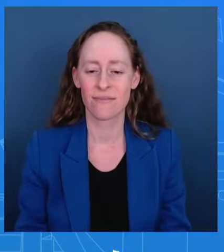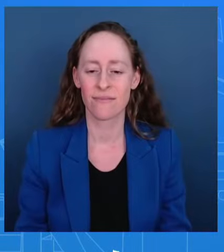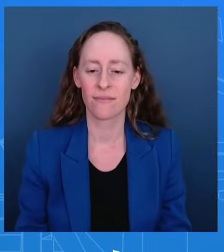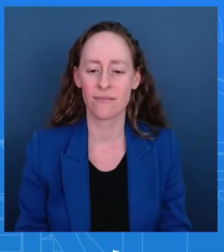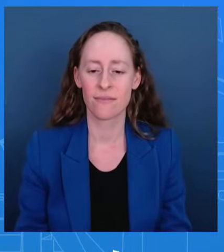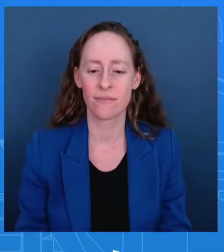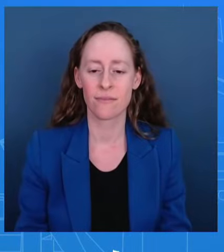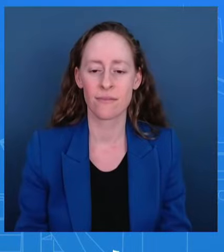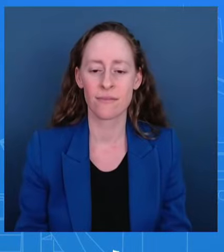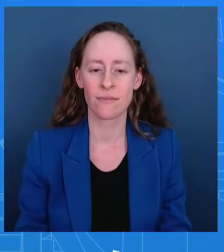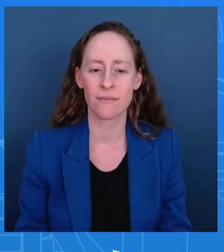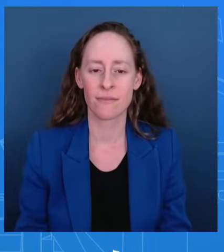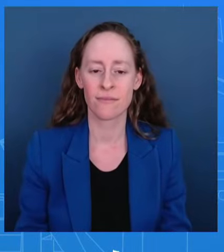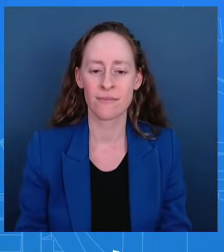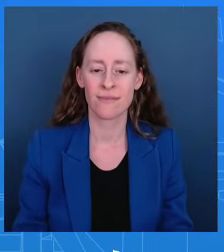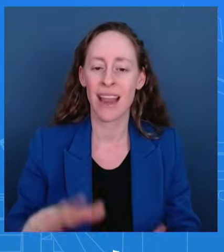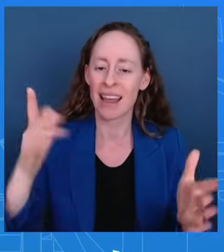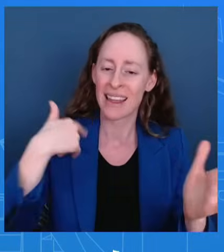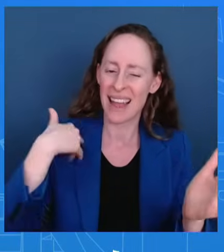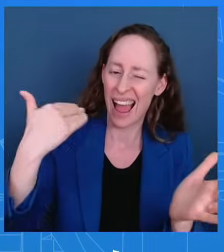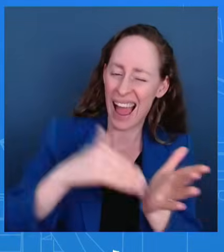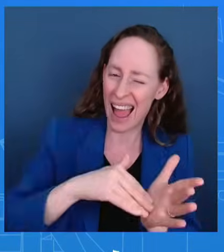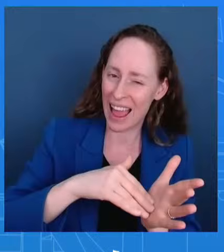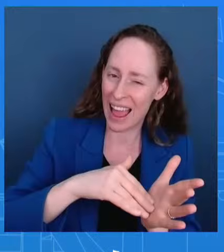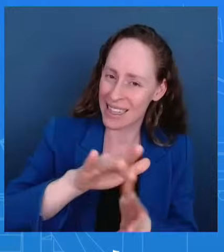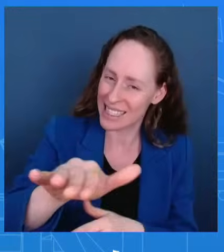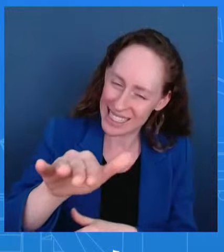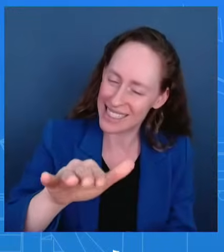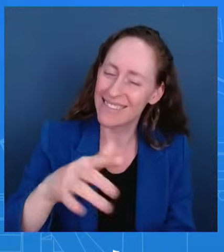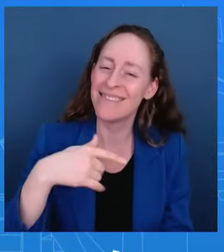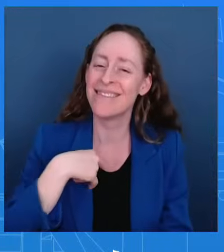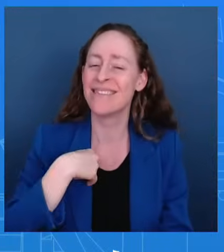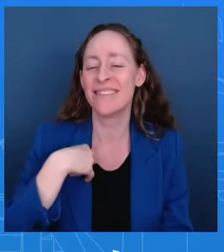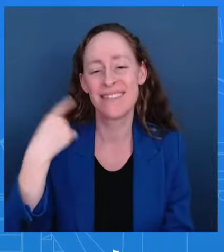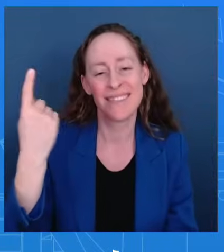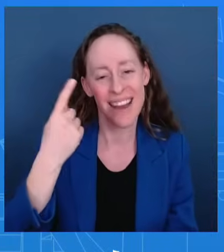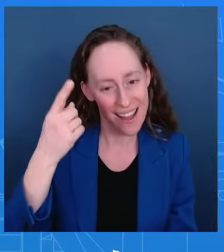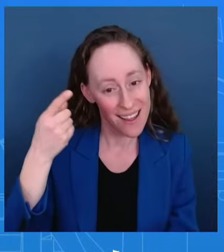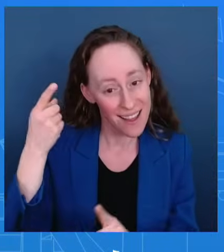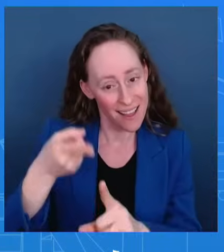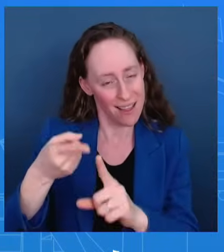Ms. Jean-Pierre: Okay. The Press: -- the flag. Ms. Jean-Pierre: Okay. The Press: So, given the flag incident, does President Biden